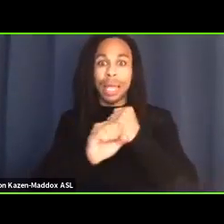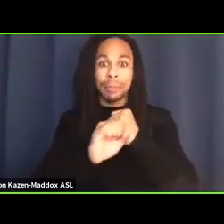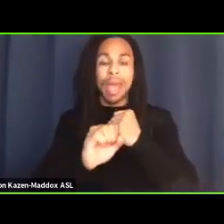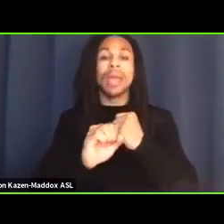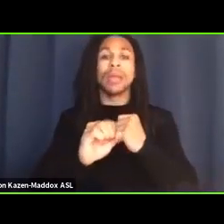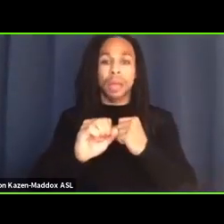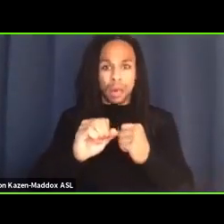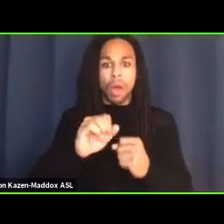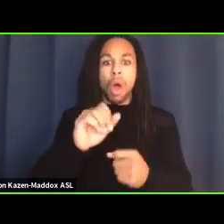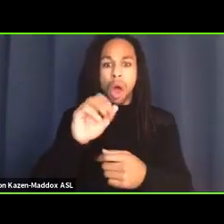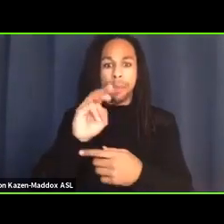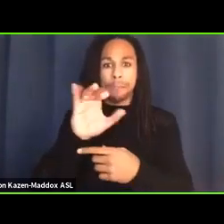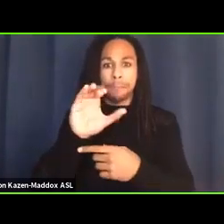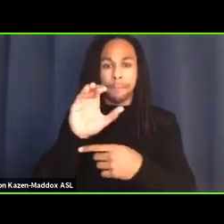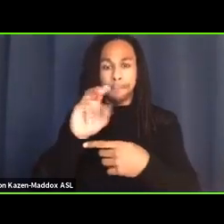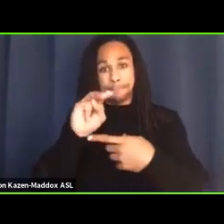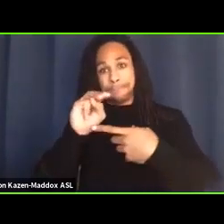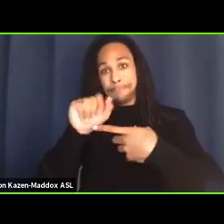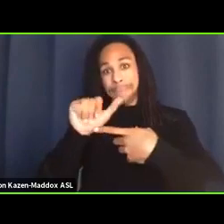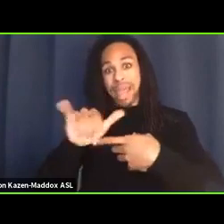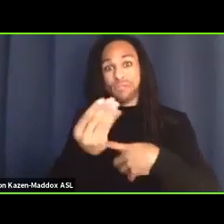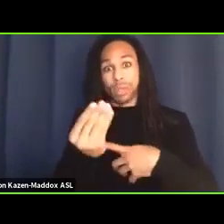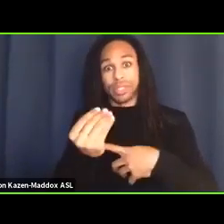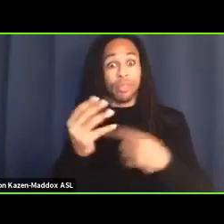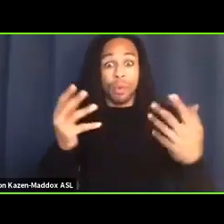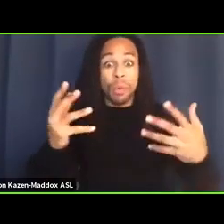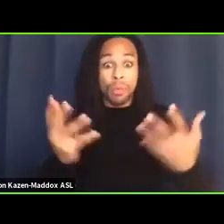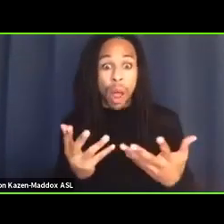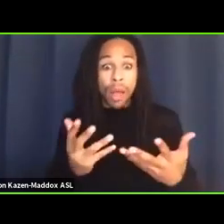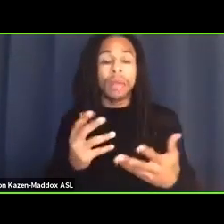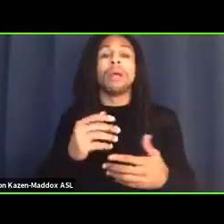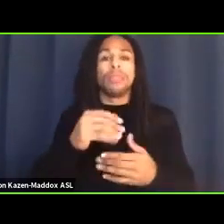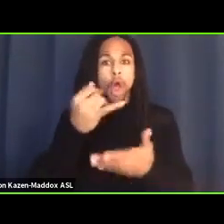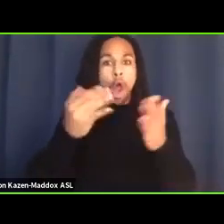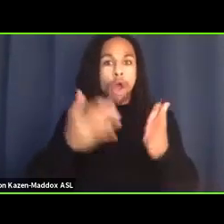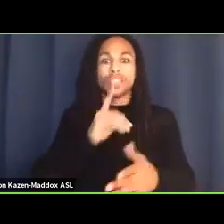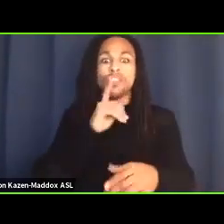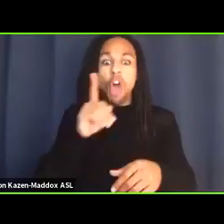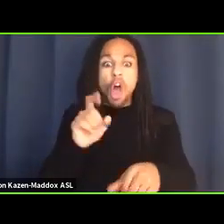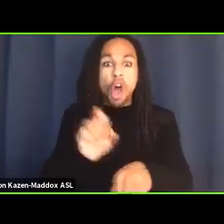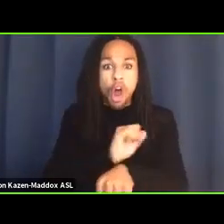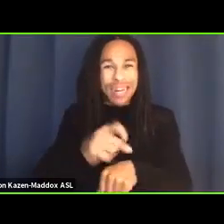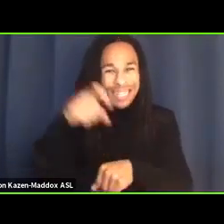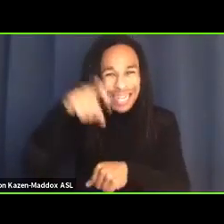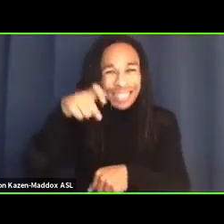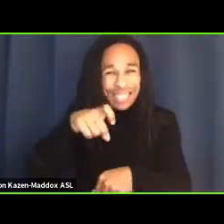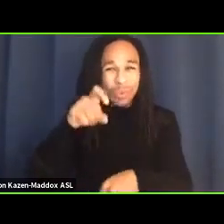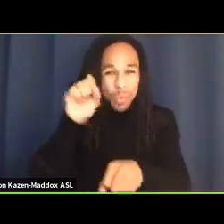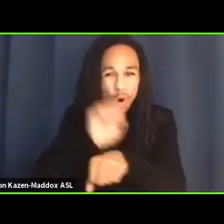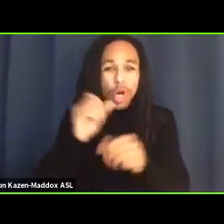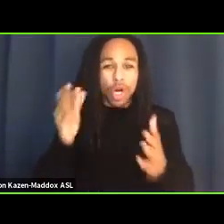cultural workers to strengthen the collective force of the art form. Created as a nonprofit